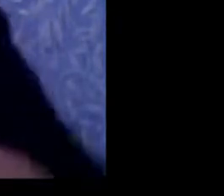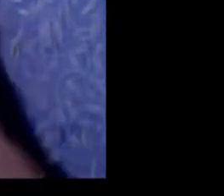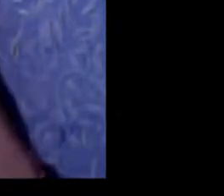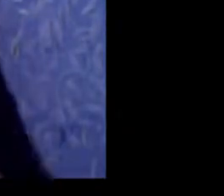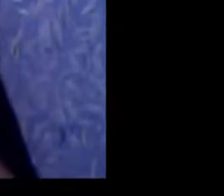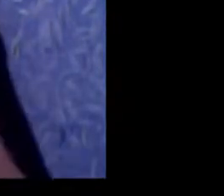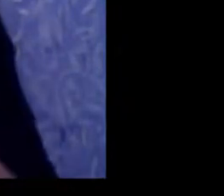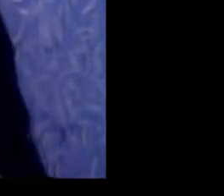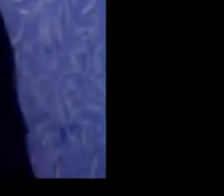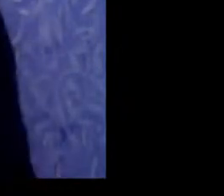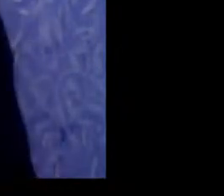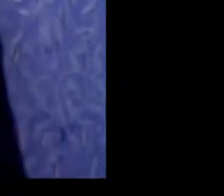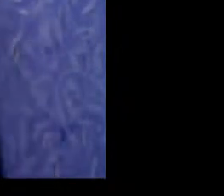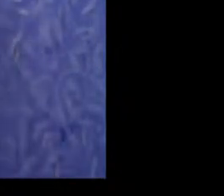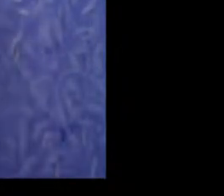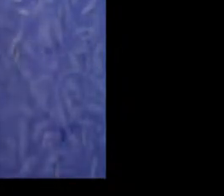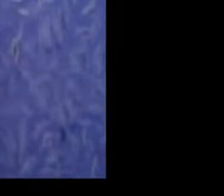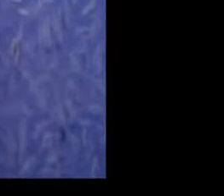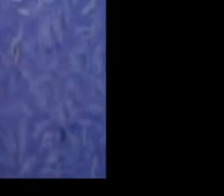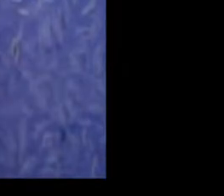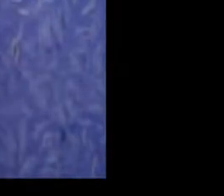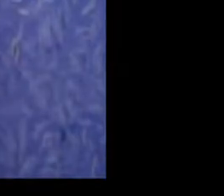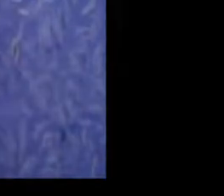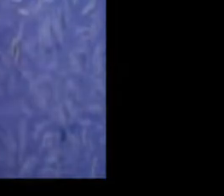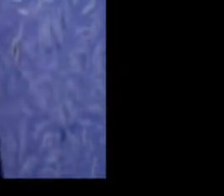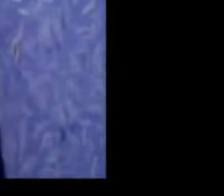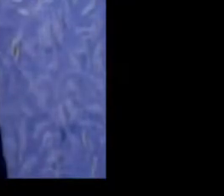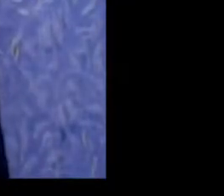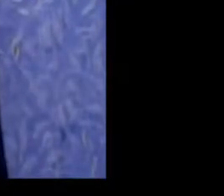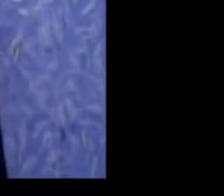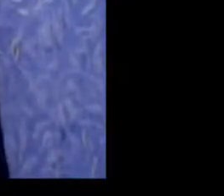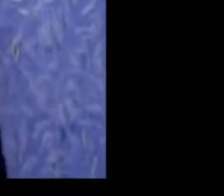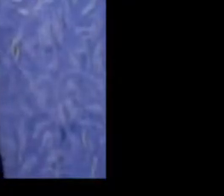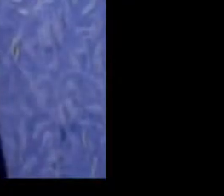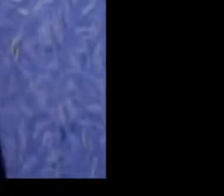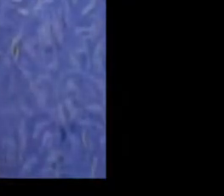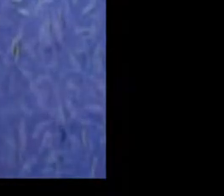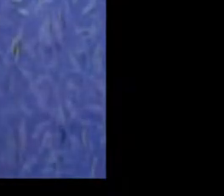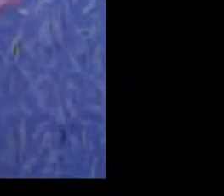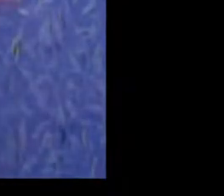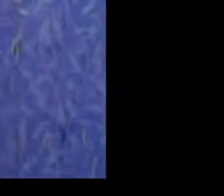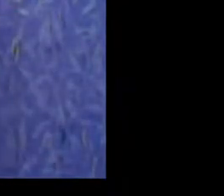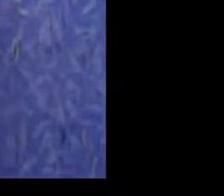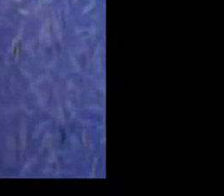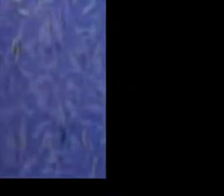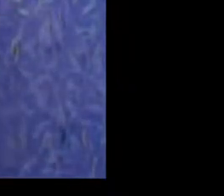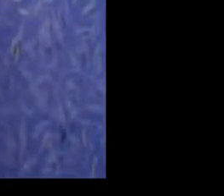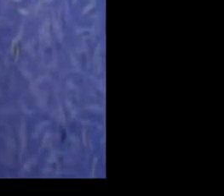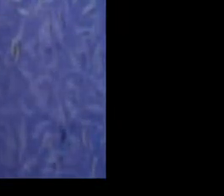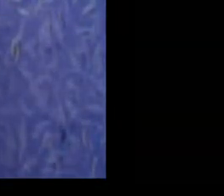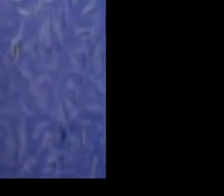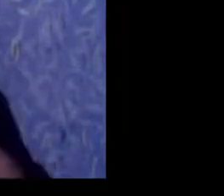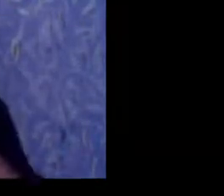The central government has given authority and responsibility of relief and distribution to local government bodies.